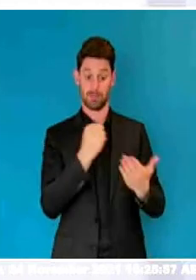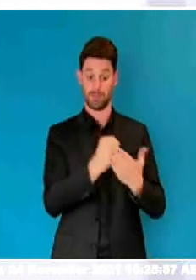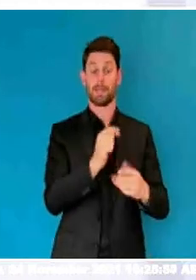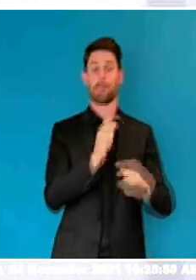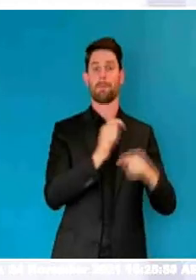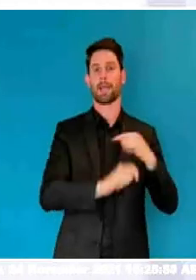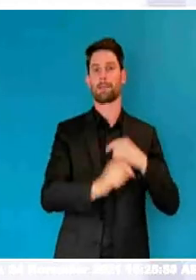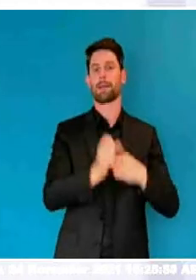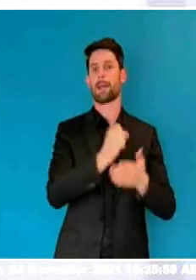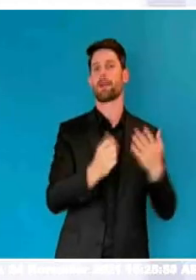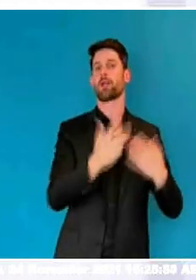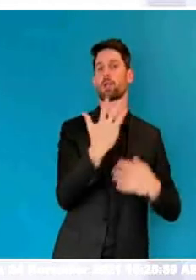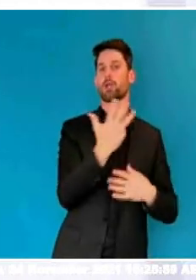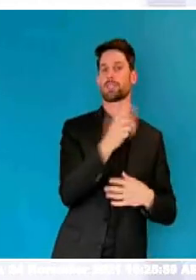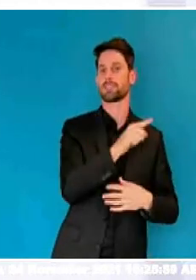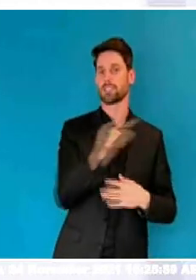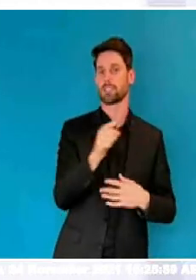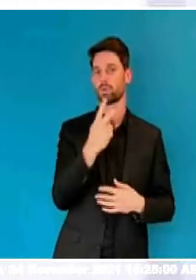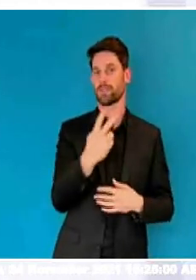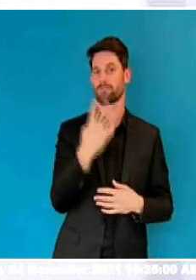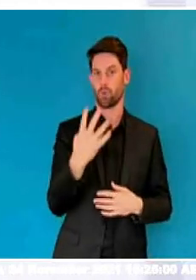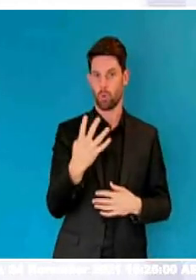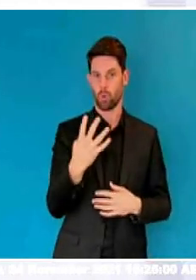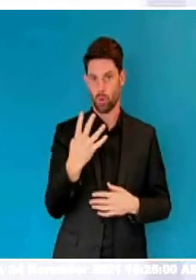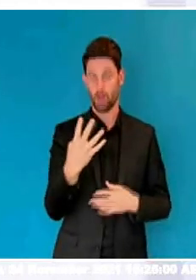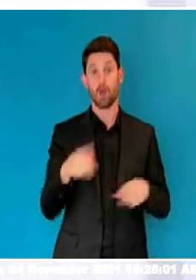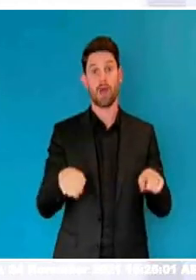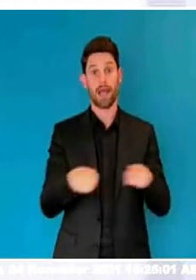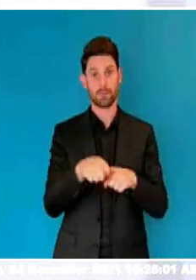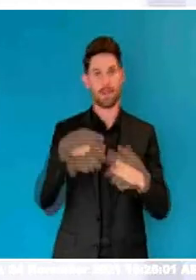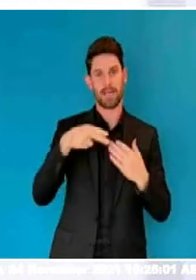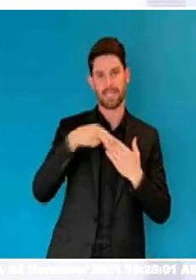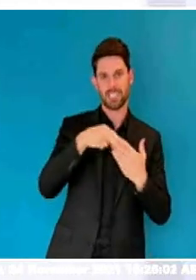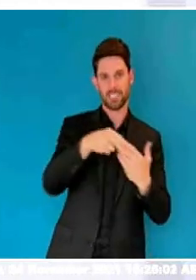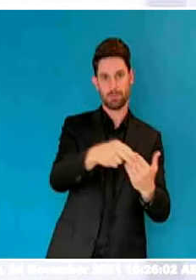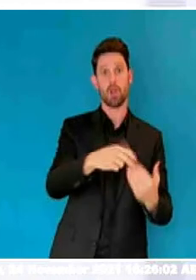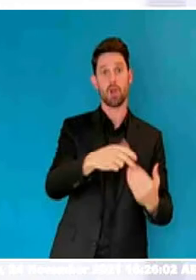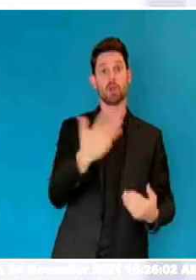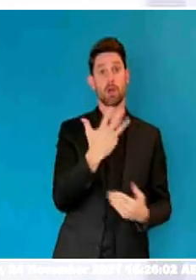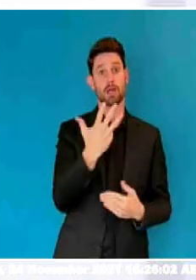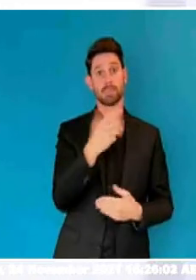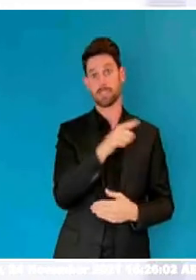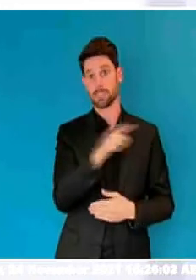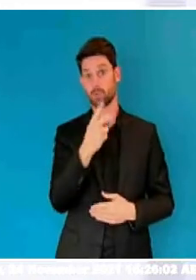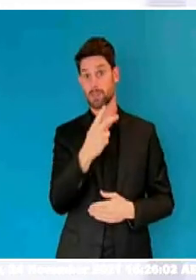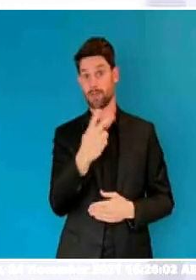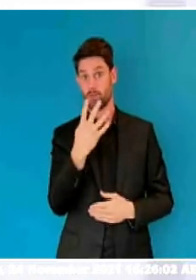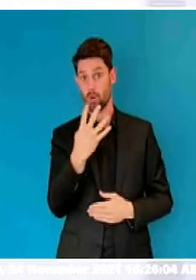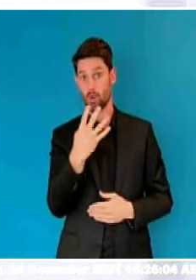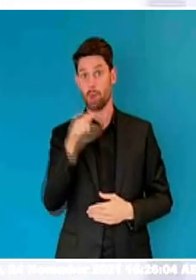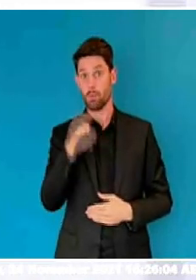19 24, together with annexures 19 24.1 through to